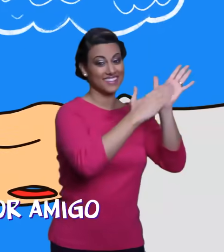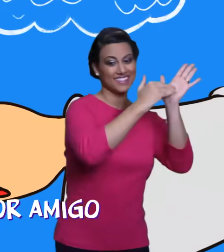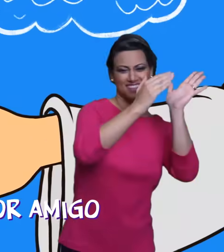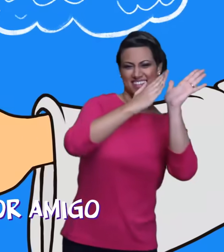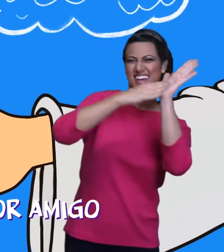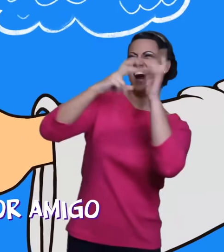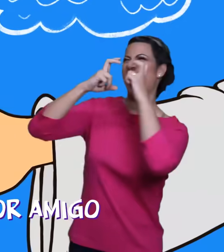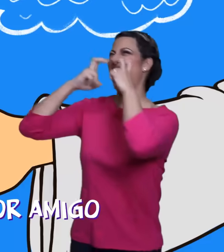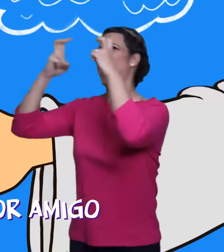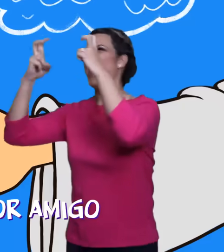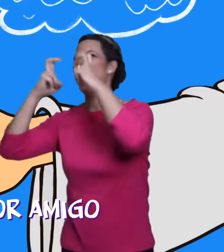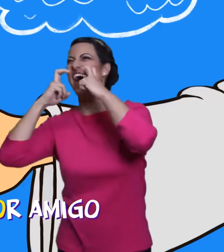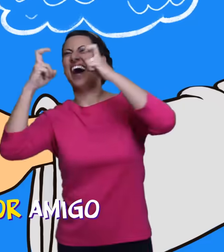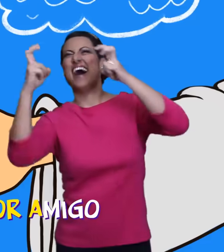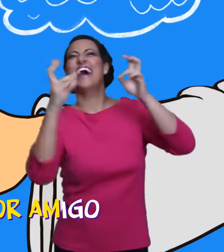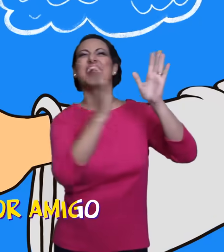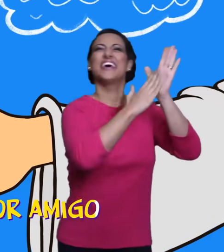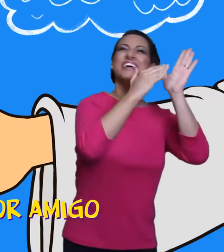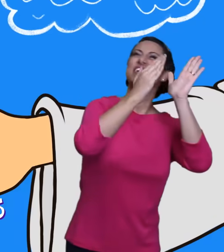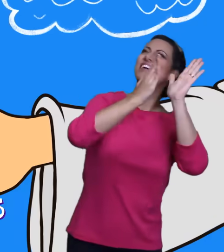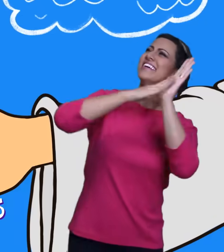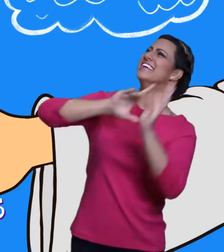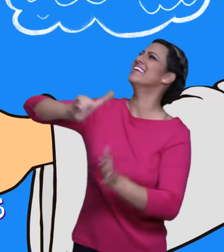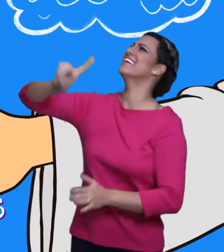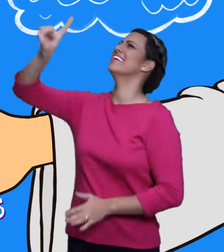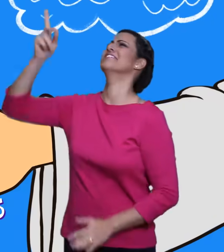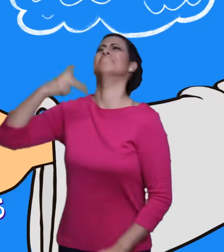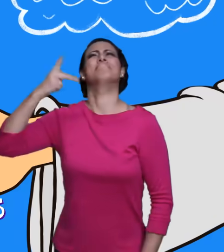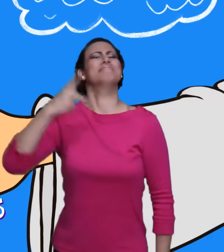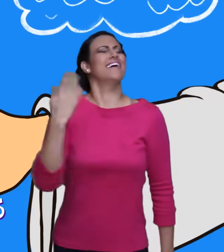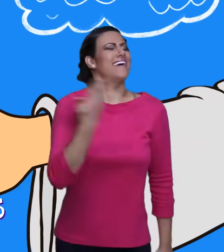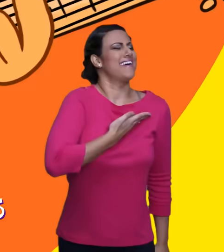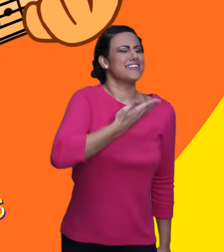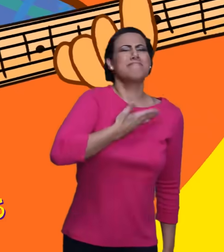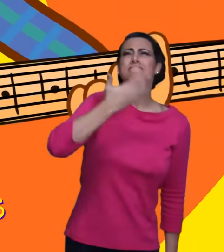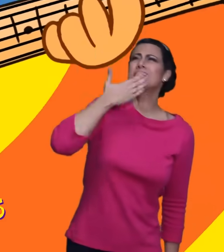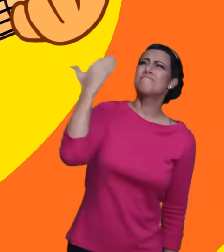BECAUSE HE IS MY BEST FRIEND HE IS AWESOME